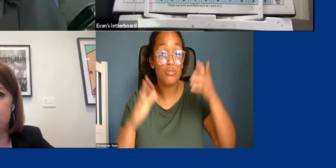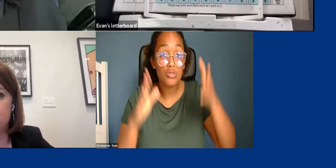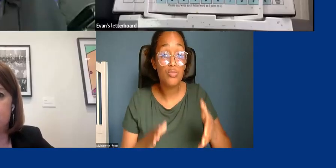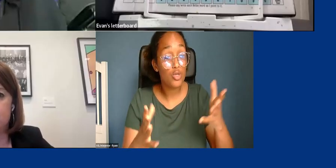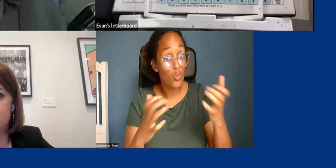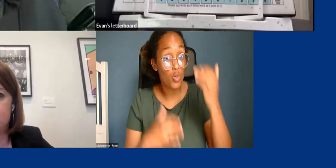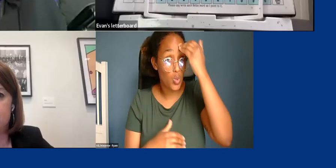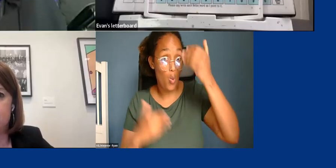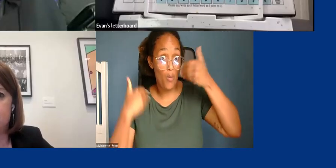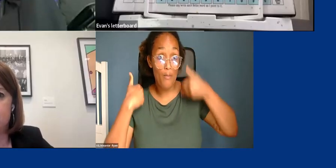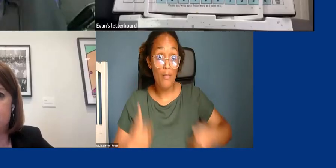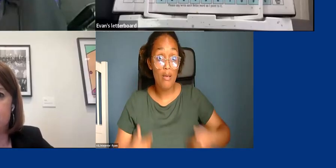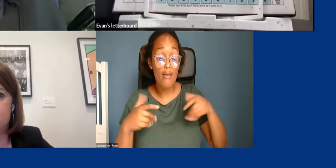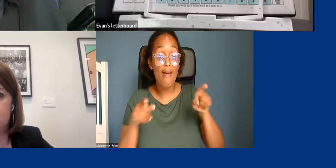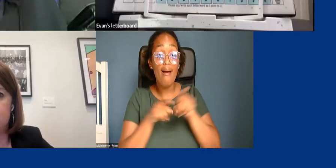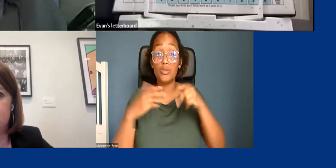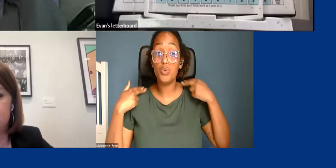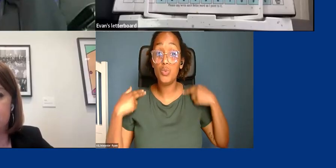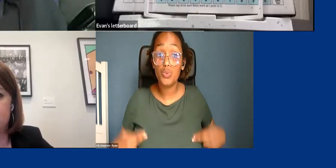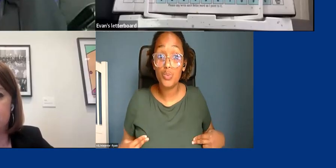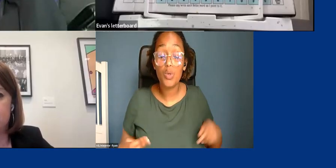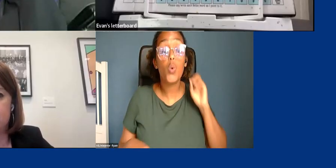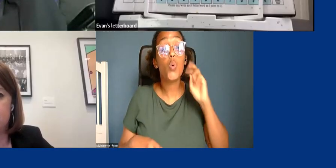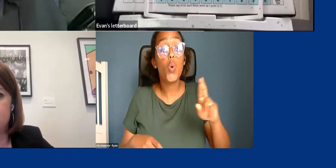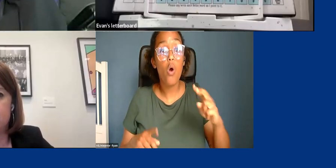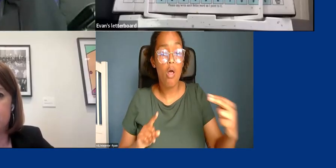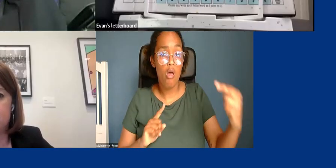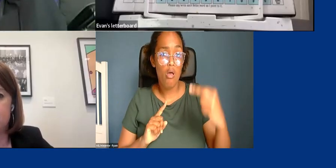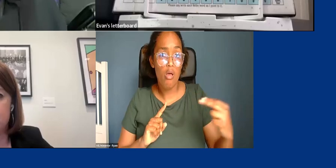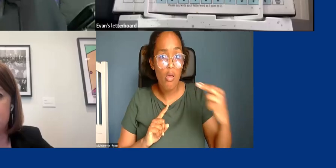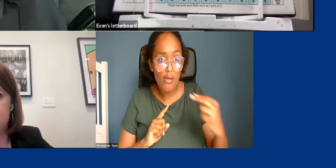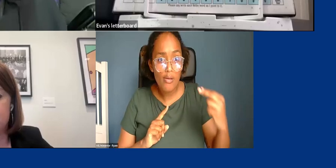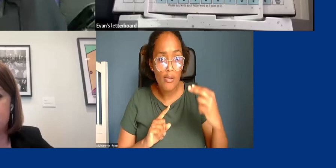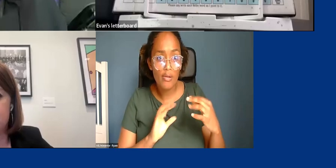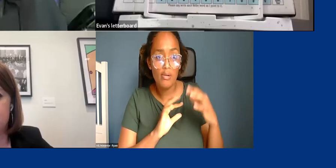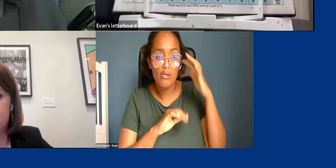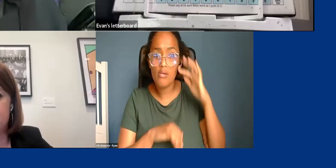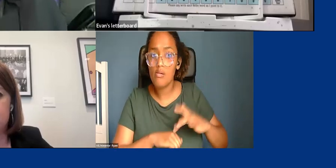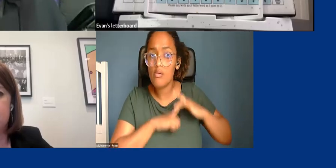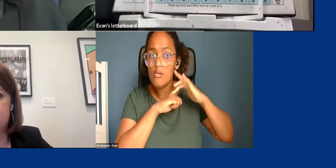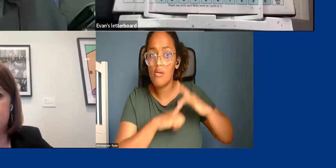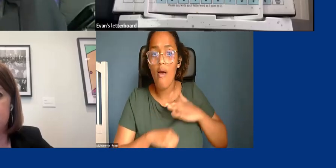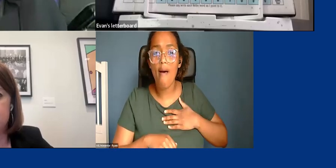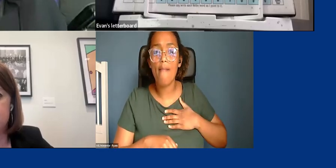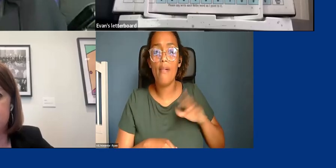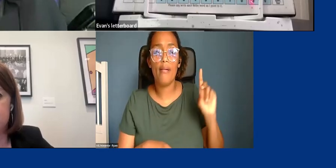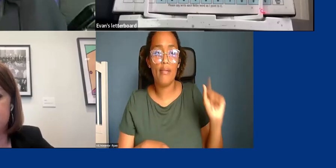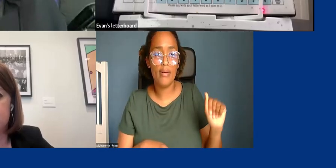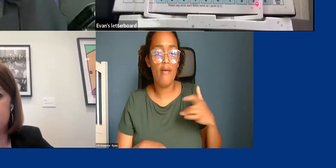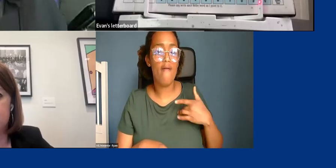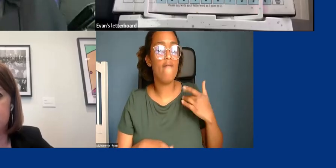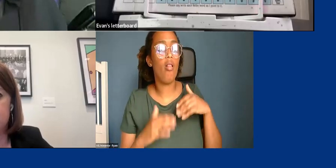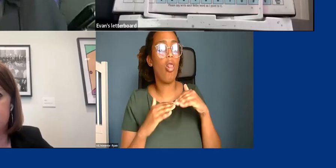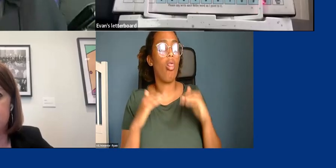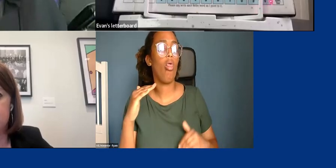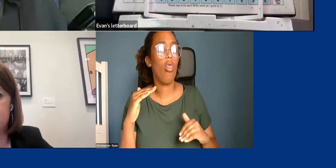Or are they fixated on my disability in a way that feels fetishistic or dehumanizing? Second,